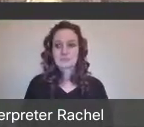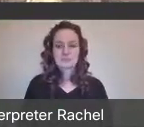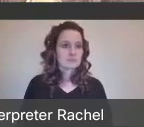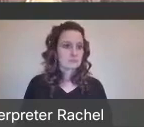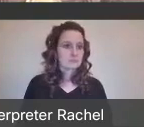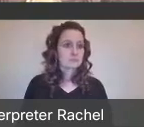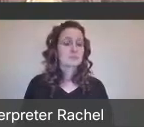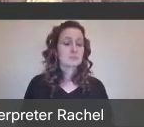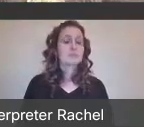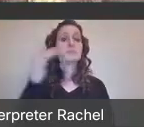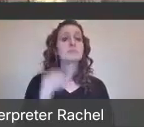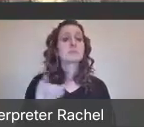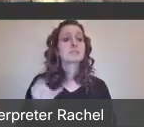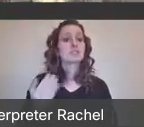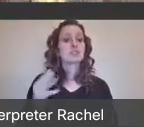[Staff] Next we'll go to Jim Melwert from KYW.